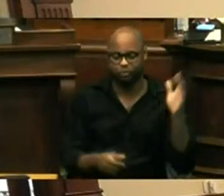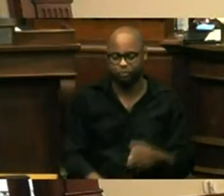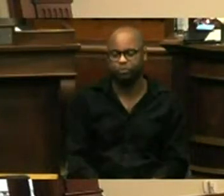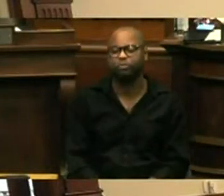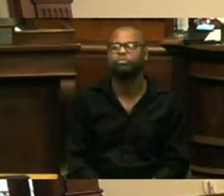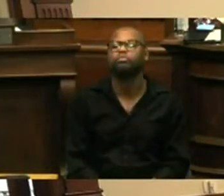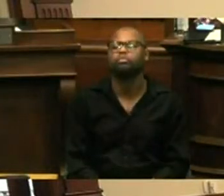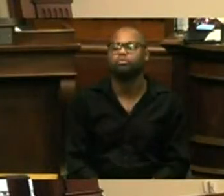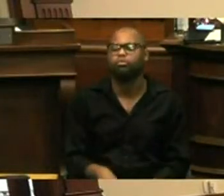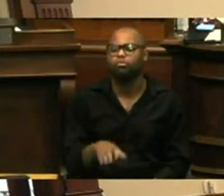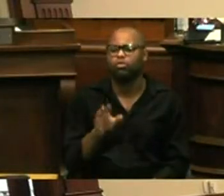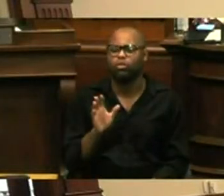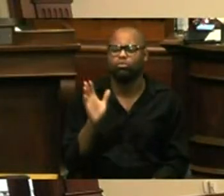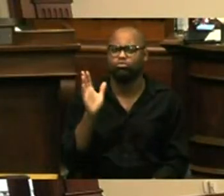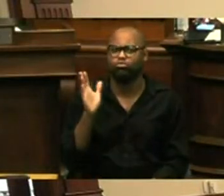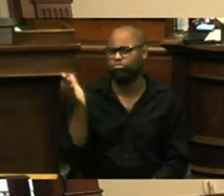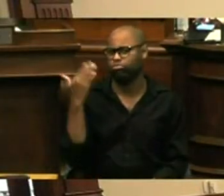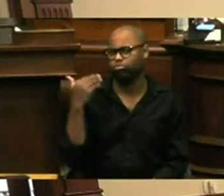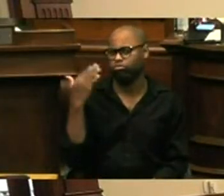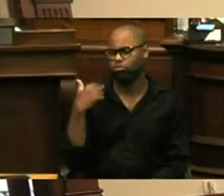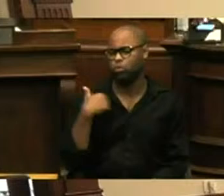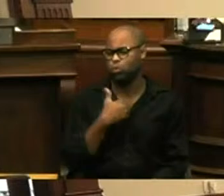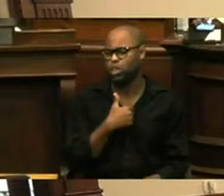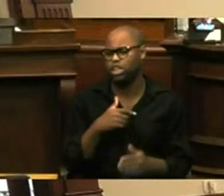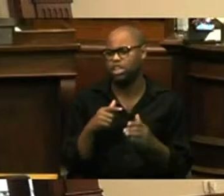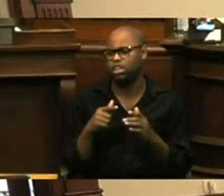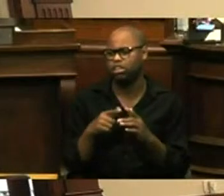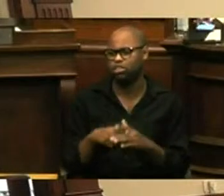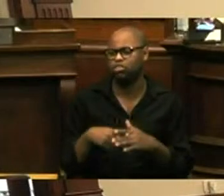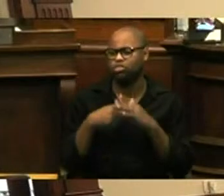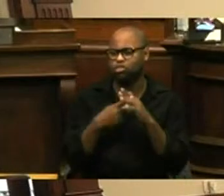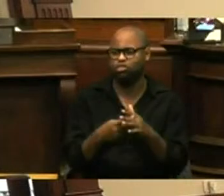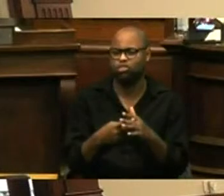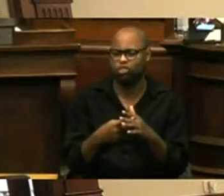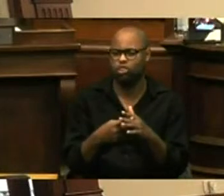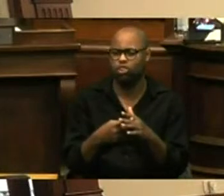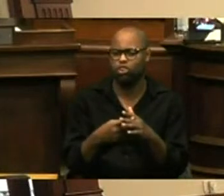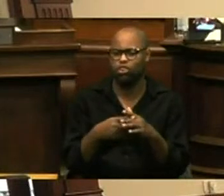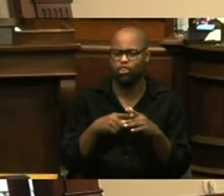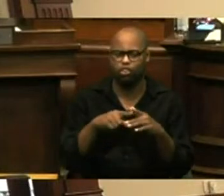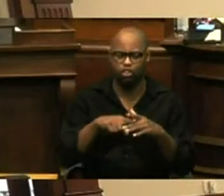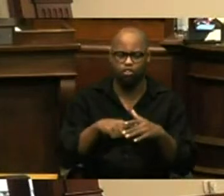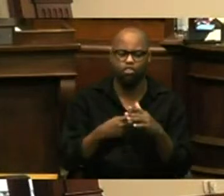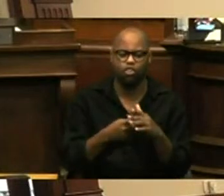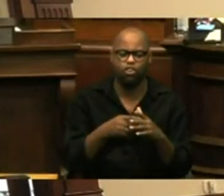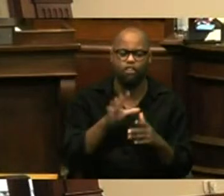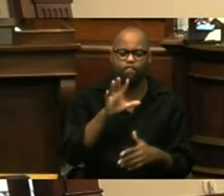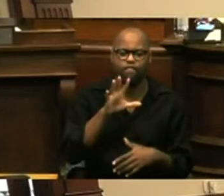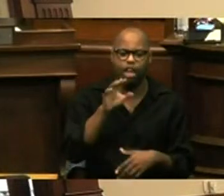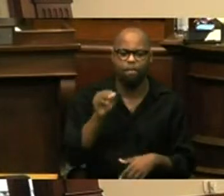Council member President